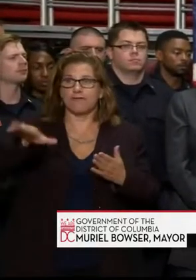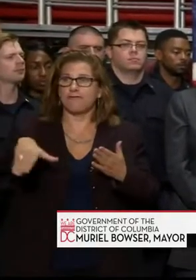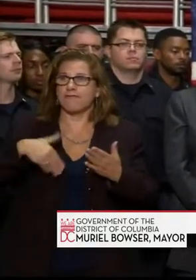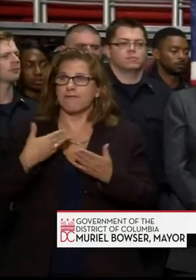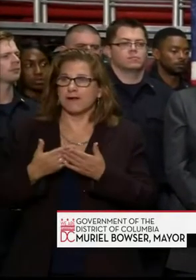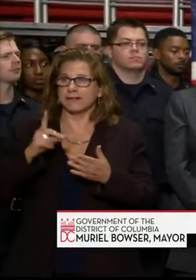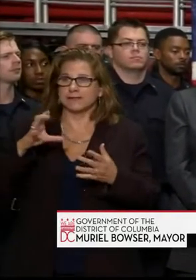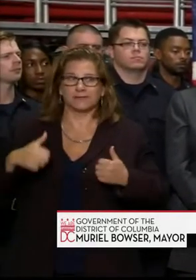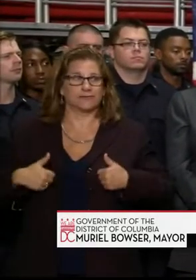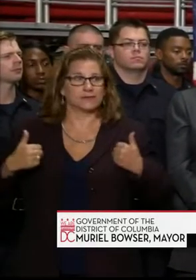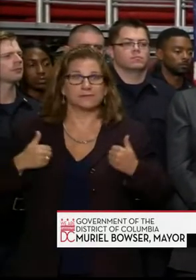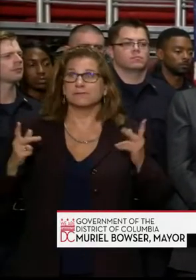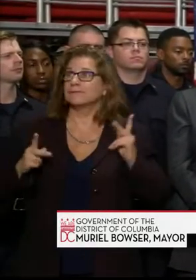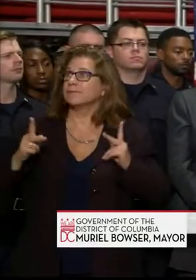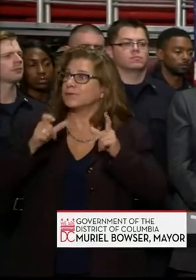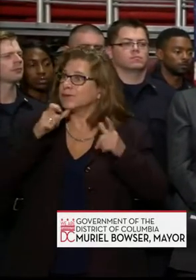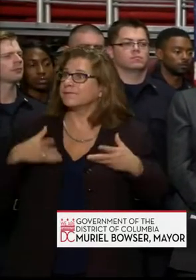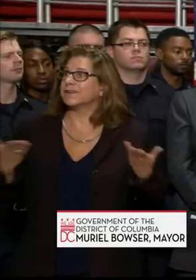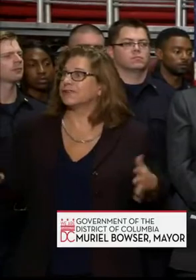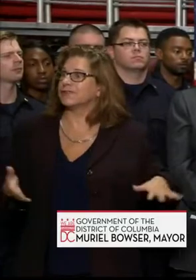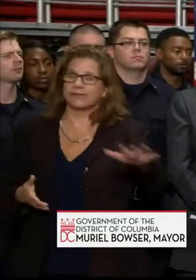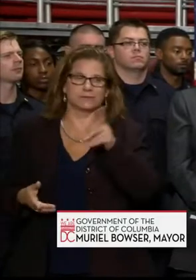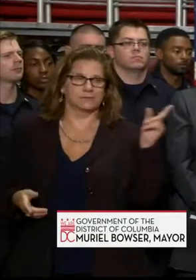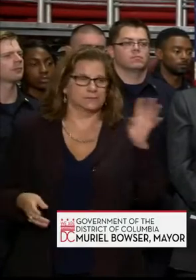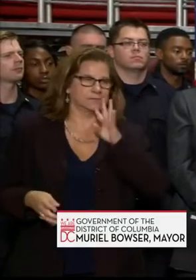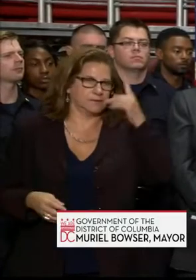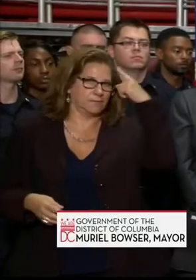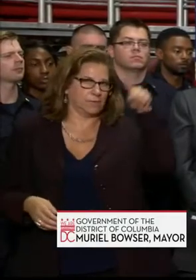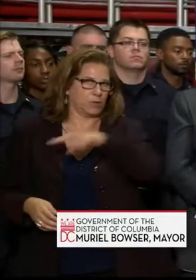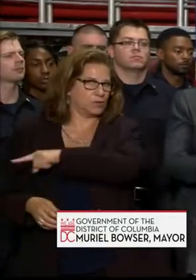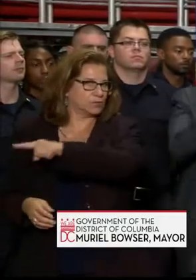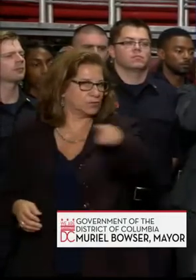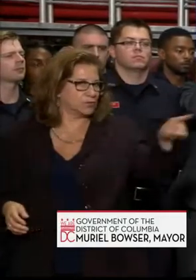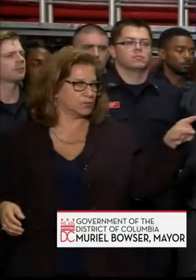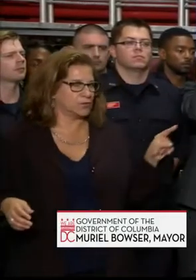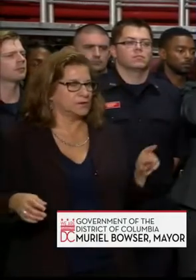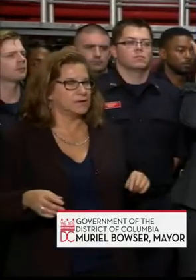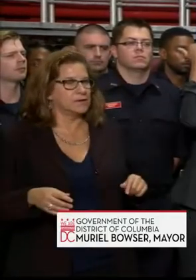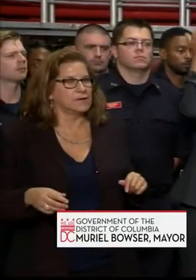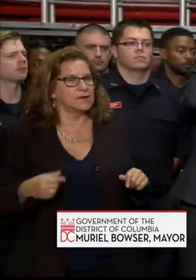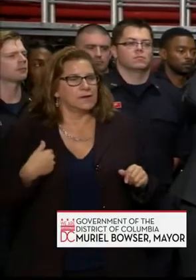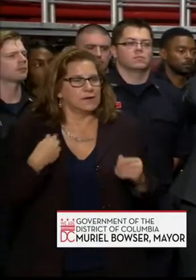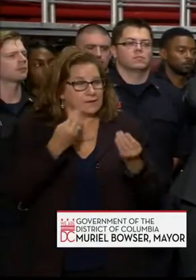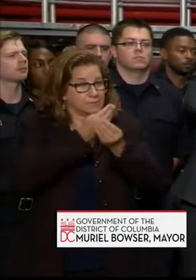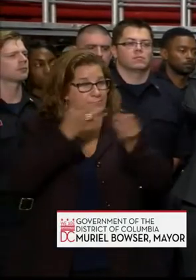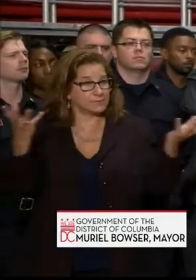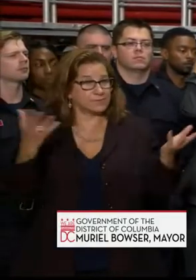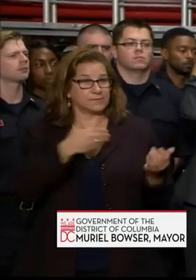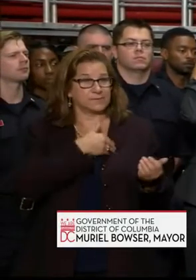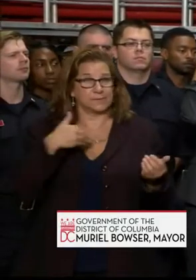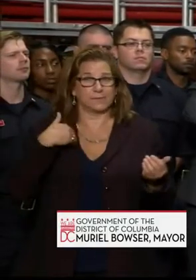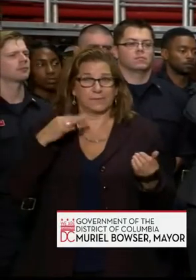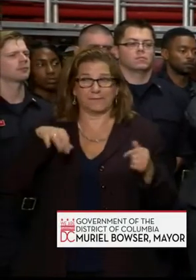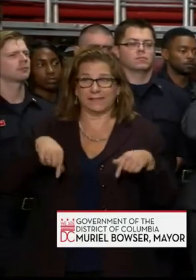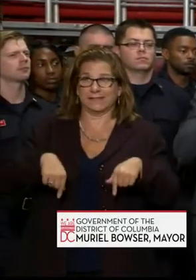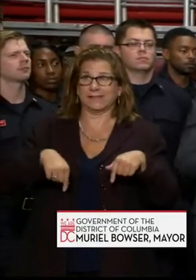LIKE TO PRESENT THIS RESOLUTION TO YOU AND AS I TOLD THE MEMBERS OF ENGINE 16 AS I SHOOK THEIR HANDS, WE ARE PRESENTING IT TO